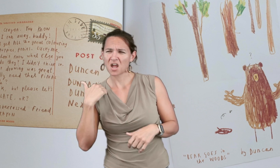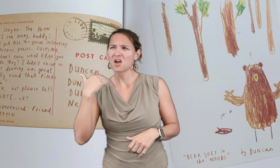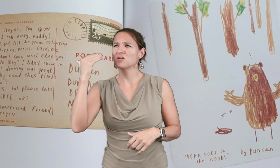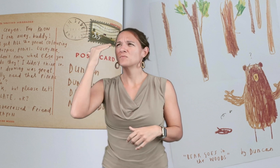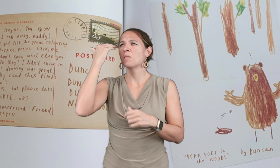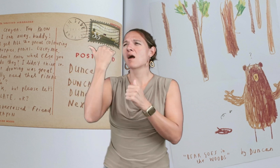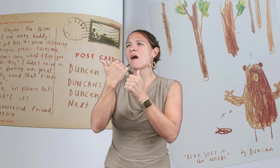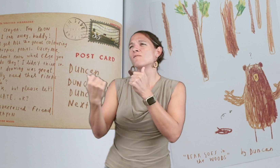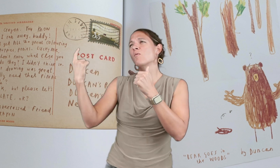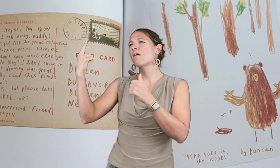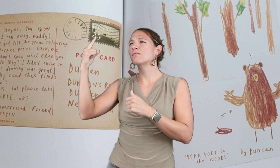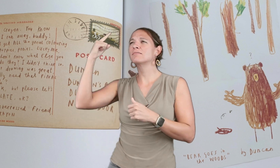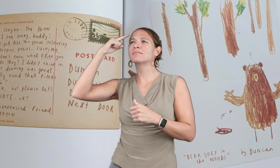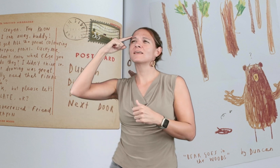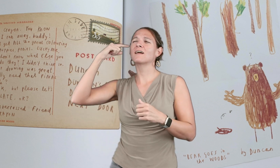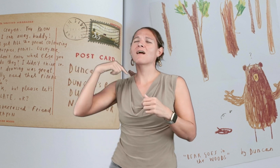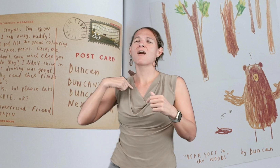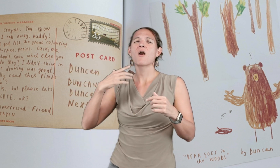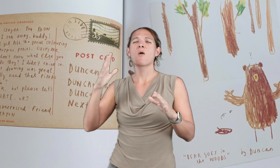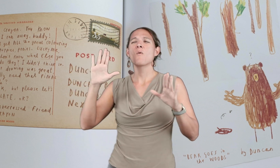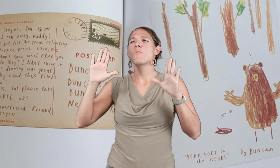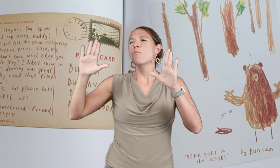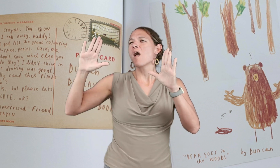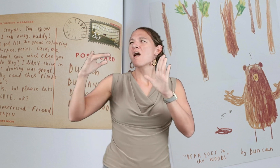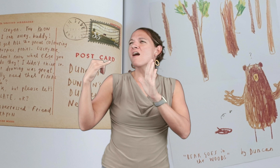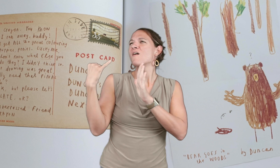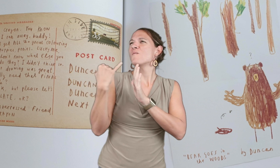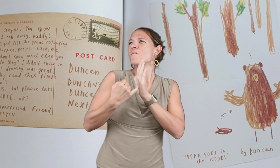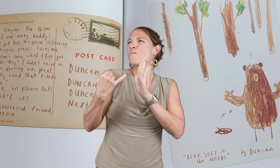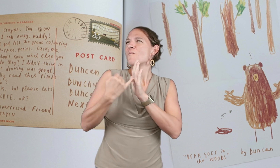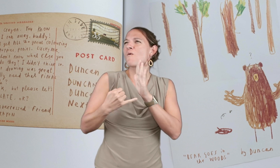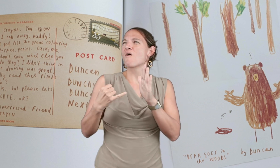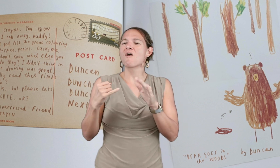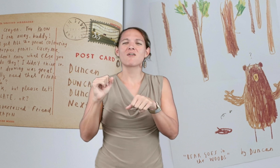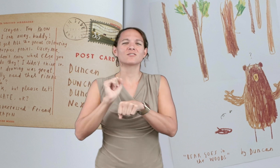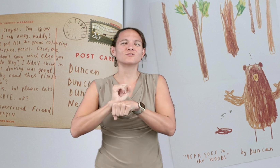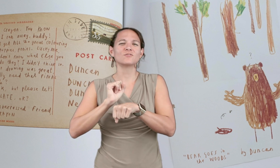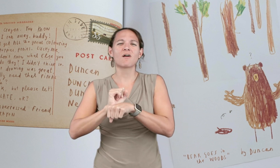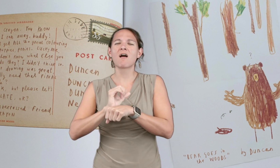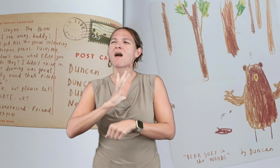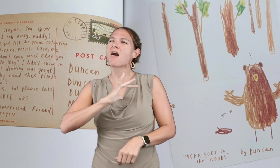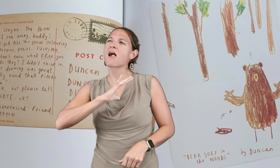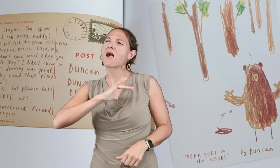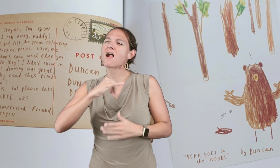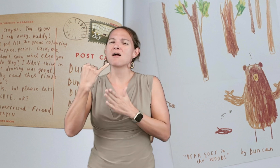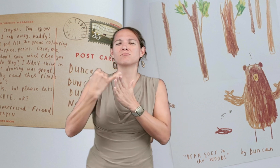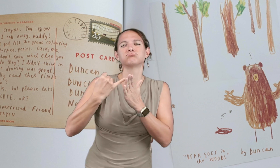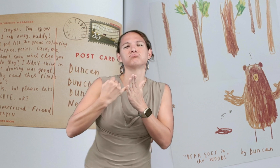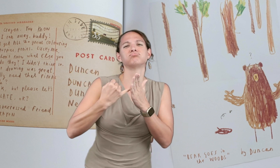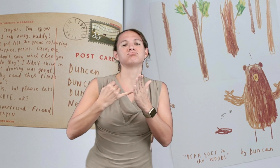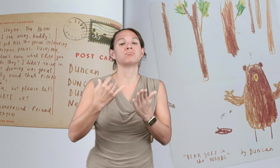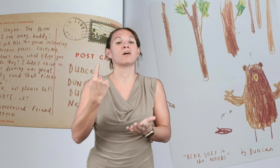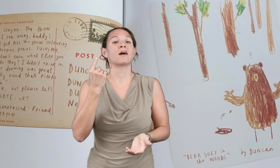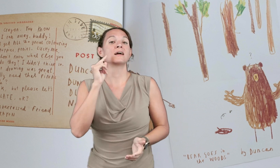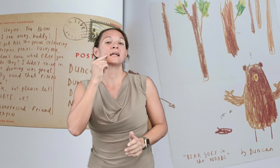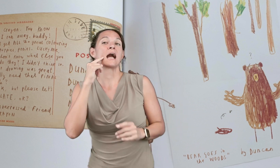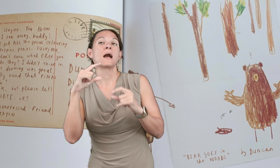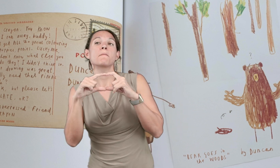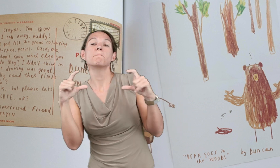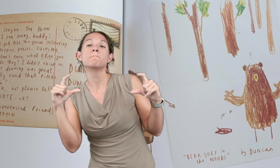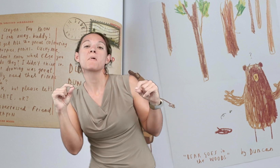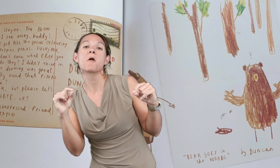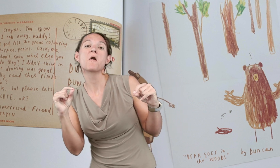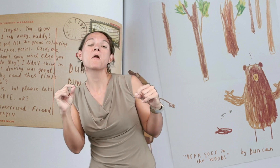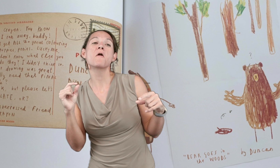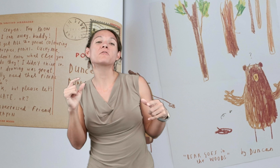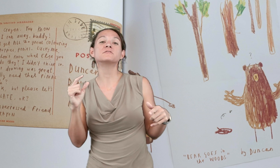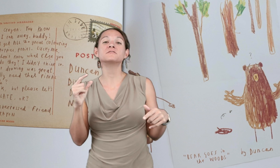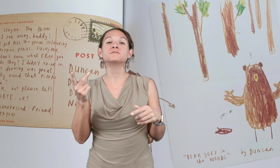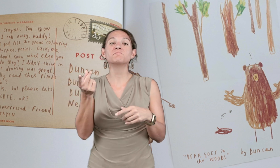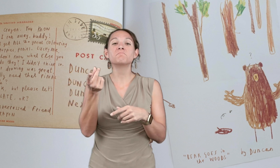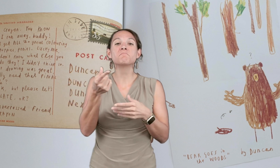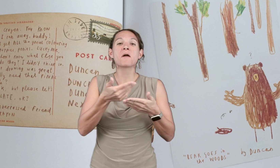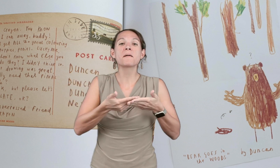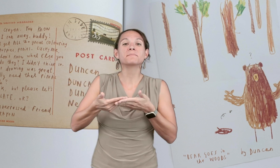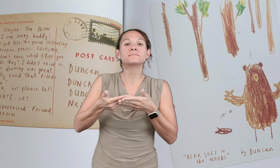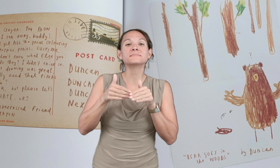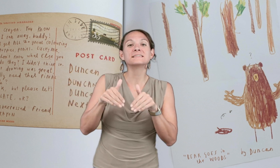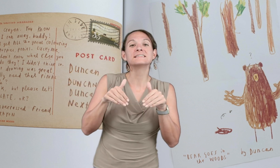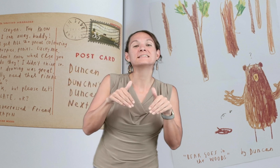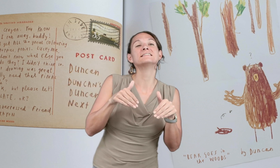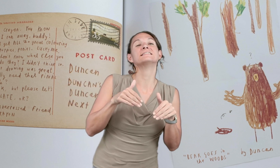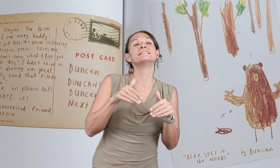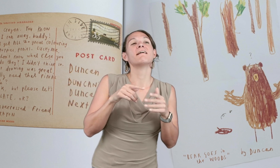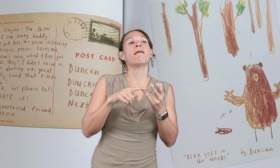buddy. Everyone thinks I get all the great coloring jobs. I get to color candy bars,